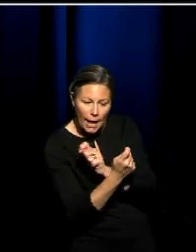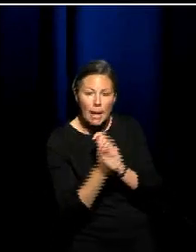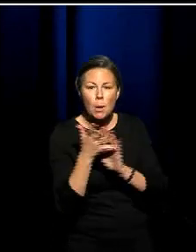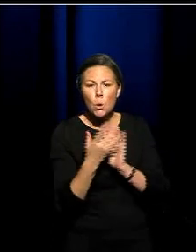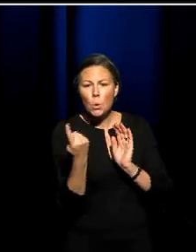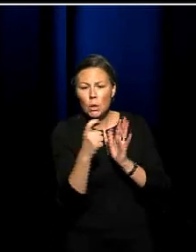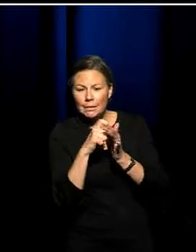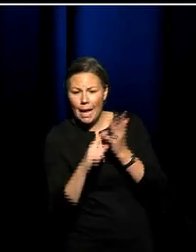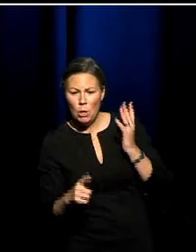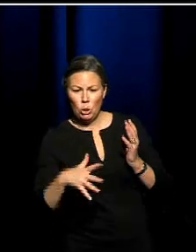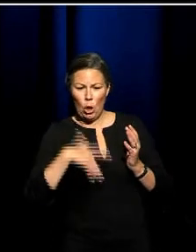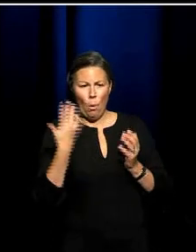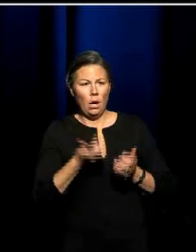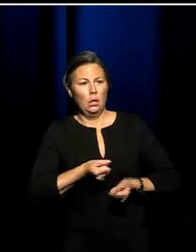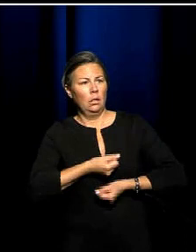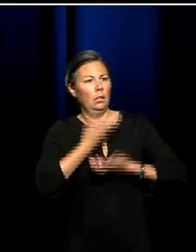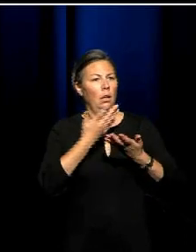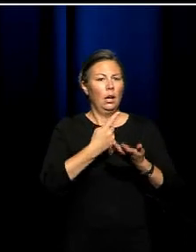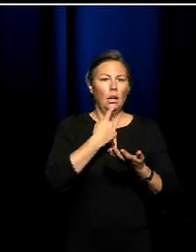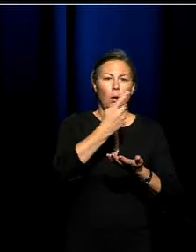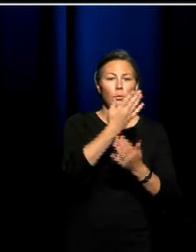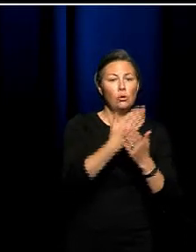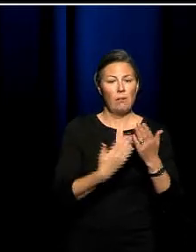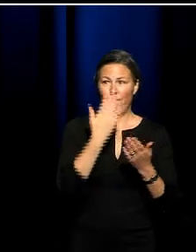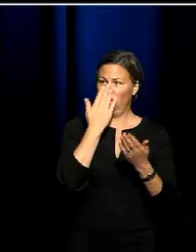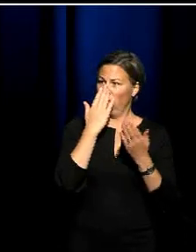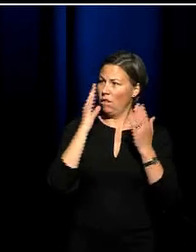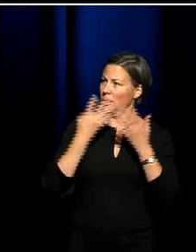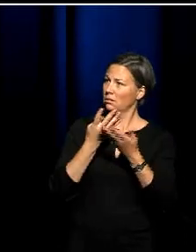securely and in private to a Commissioner. I will regard the